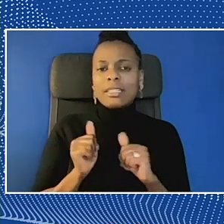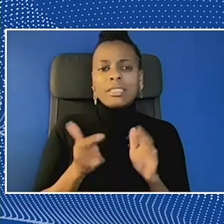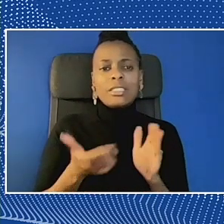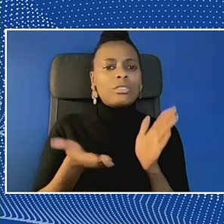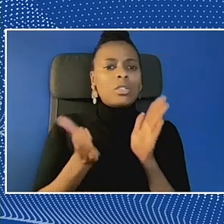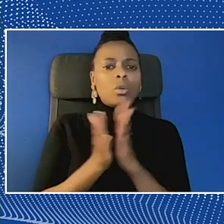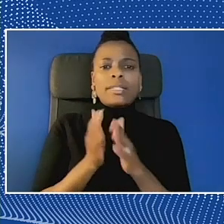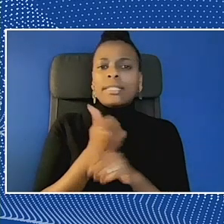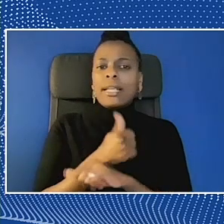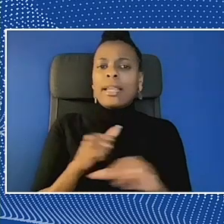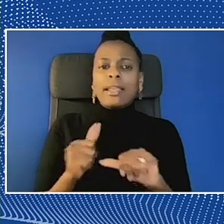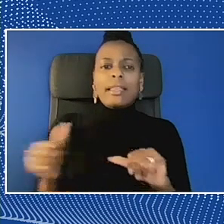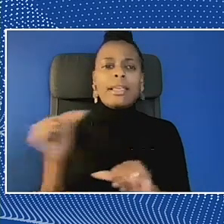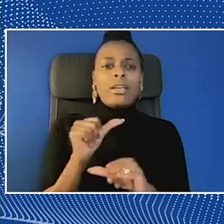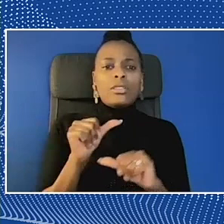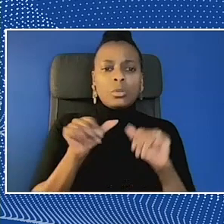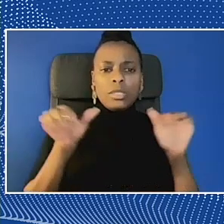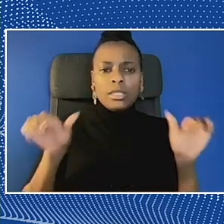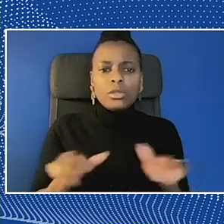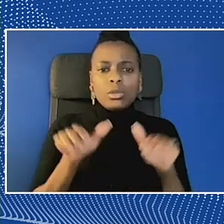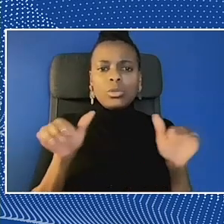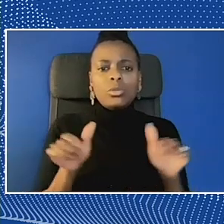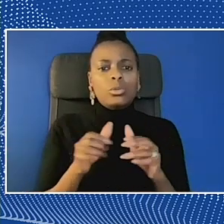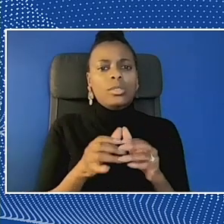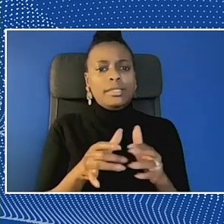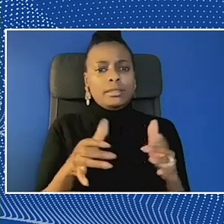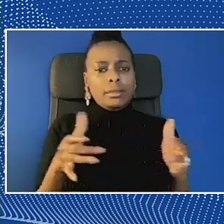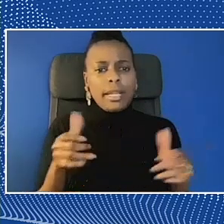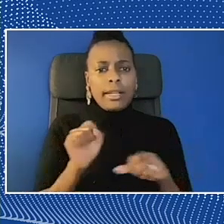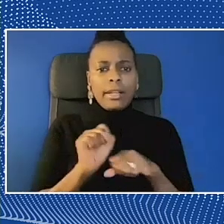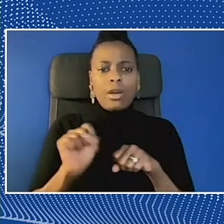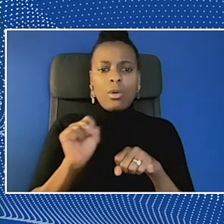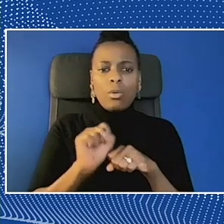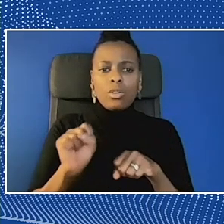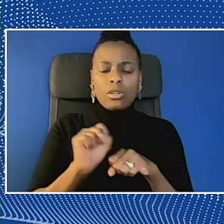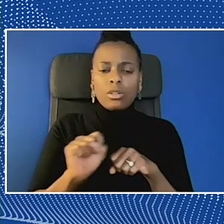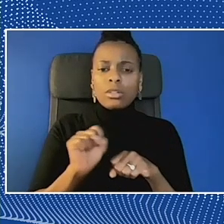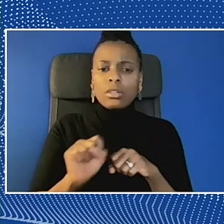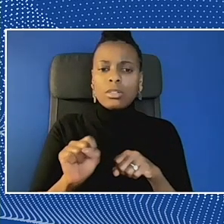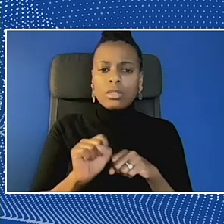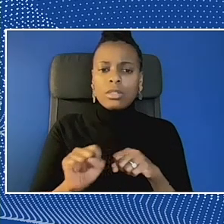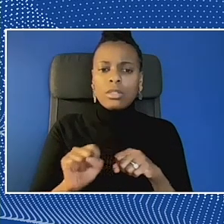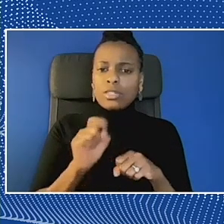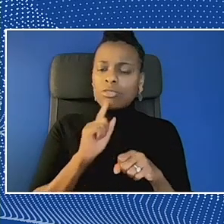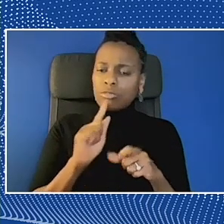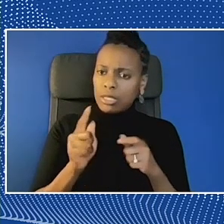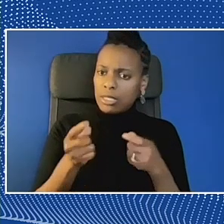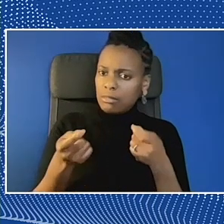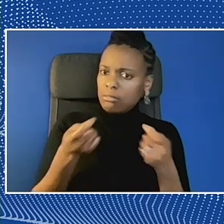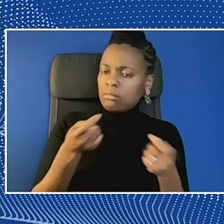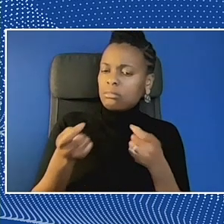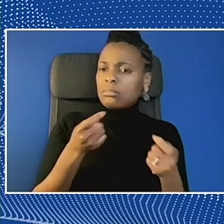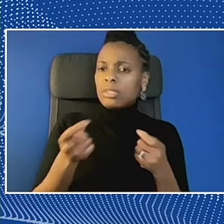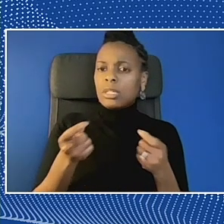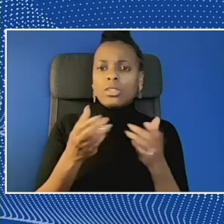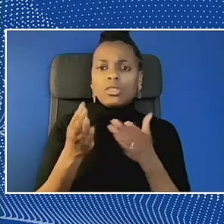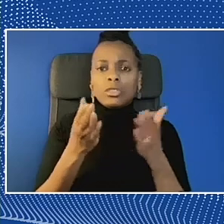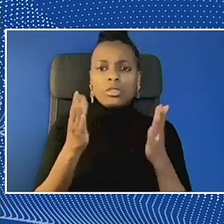else we can do to expand our work into tackling servicer error would be really critical. Thank you.